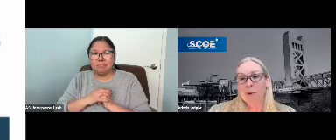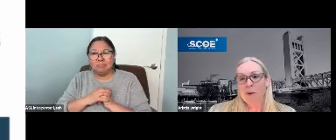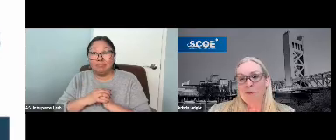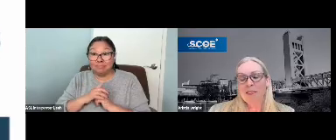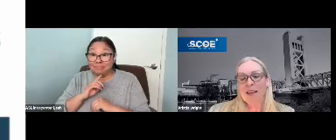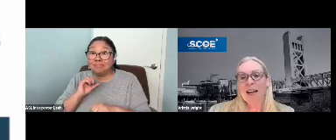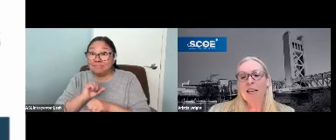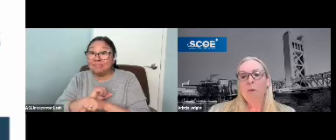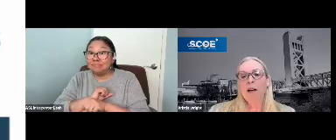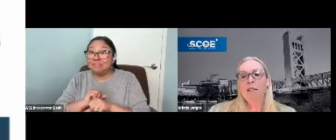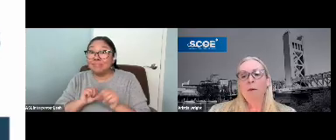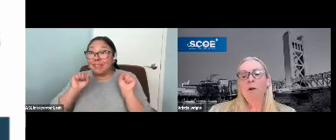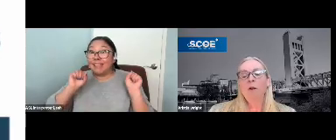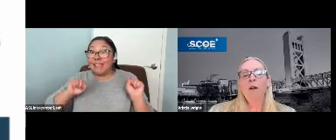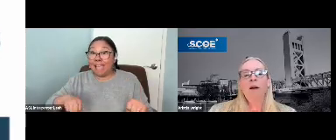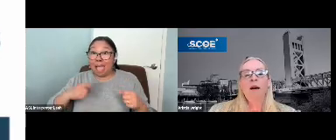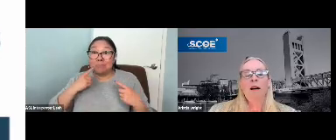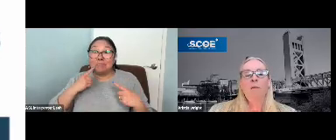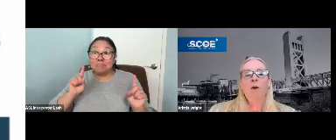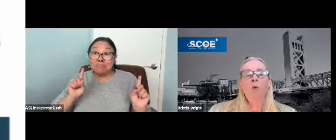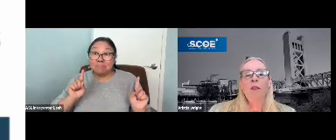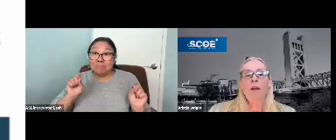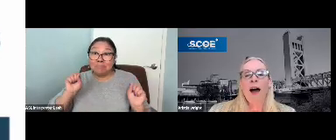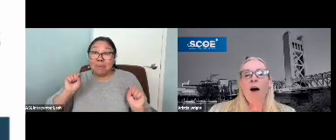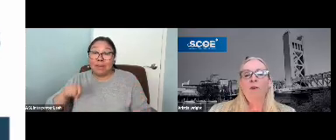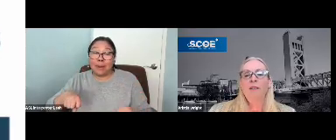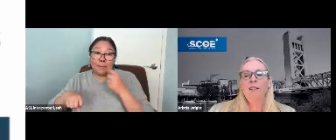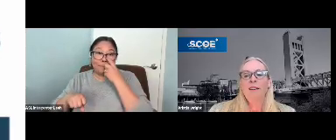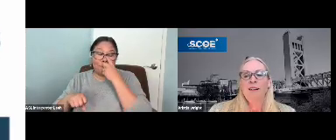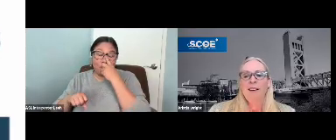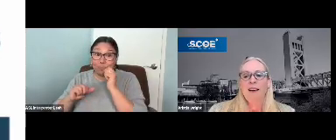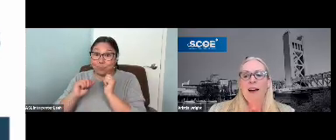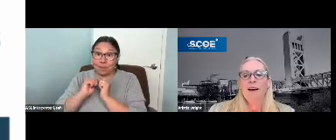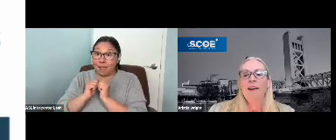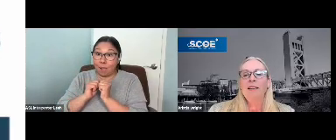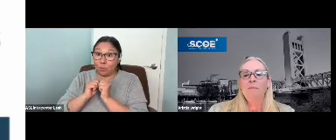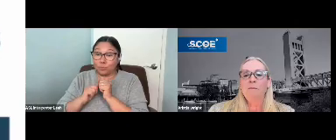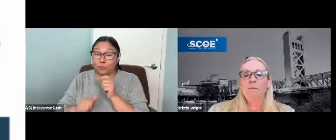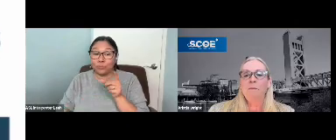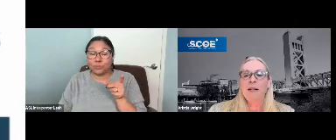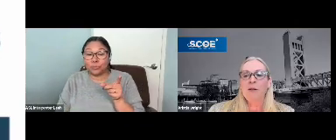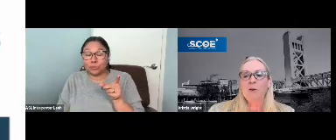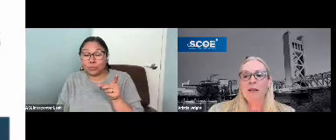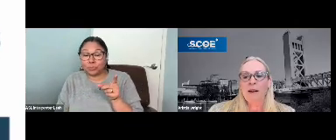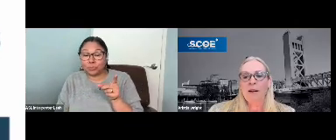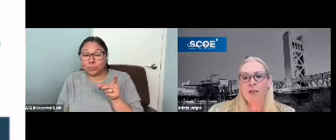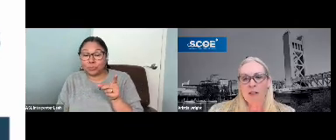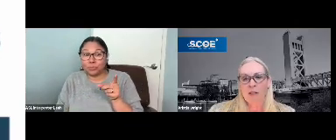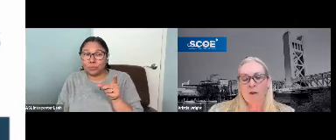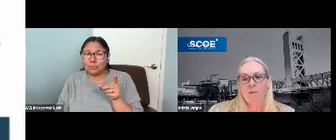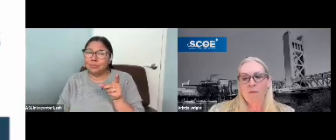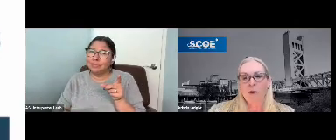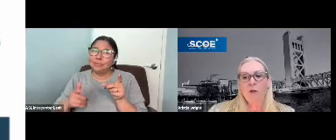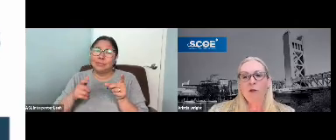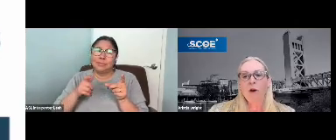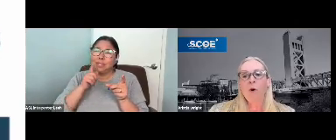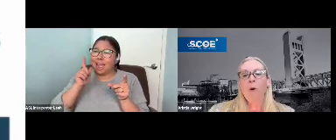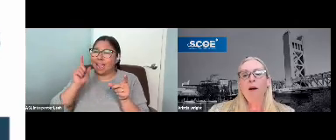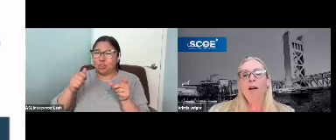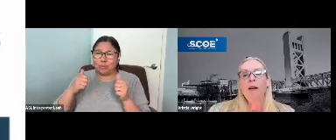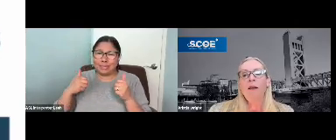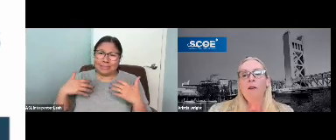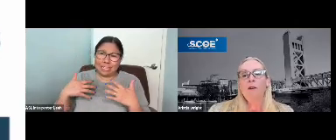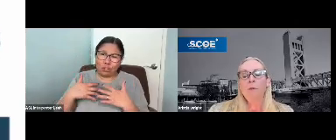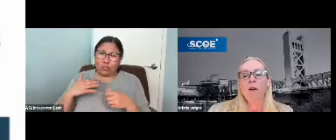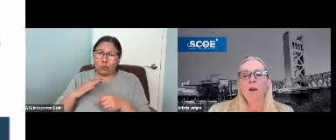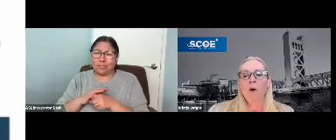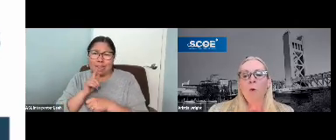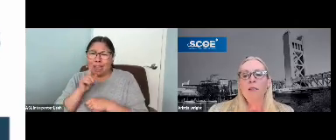possible and it's possible um without having it be too scary or stressful. So there's been a lot